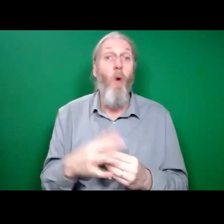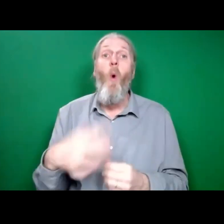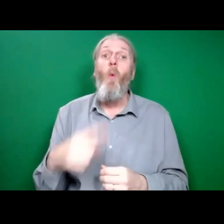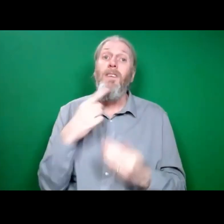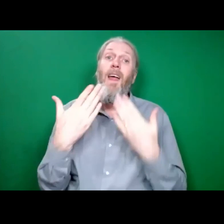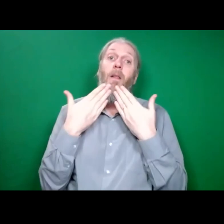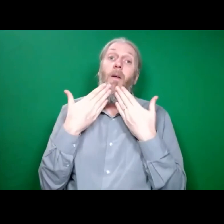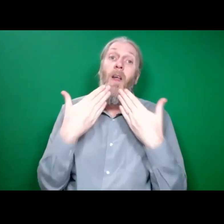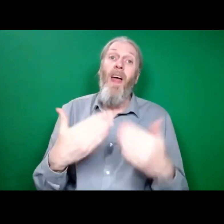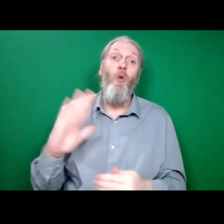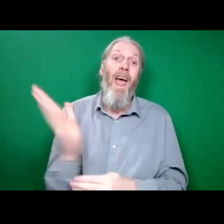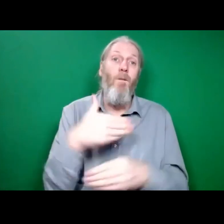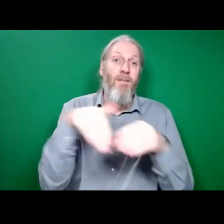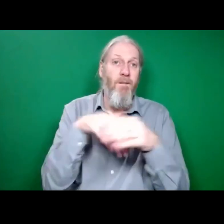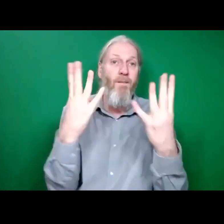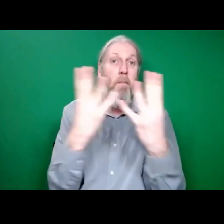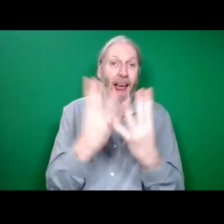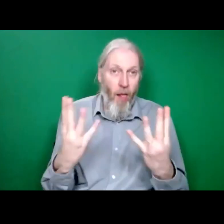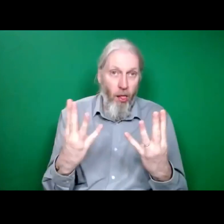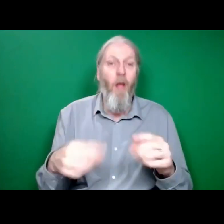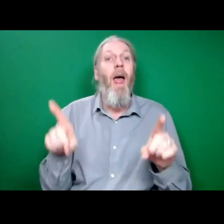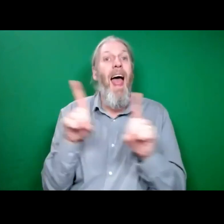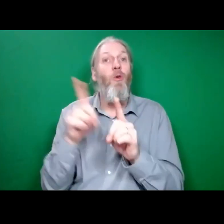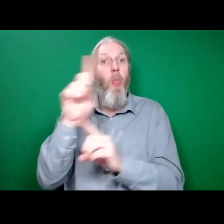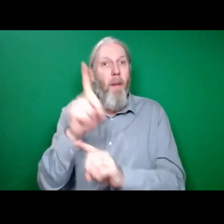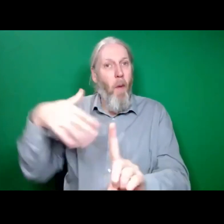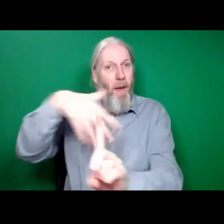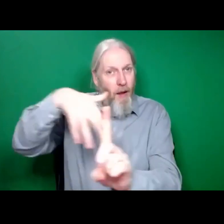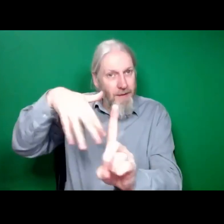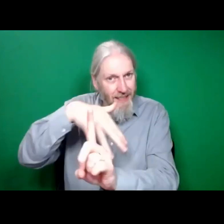there who are using it as a studio space and using a show about post-capitalism.